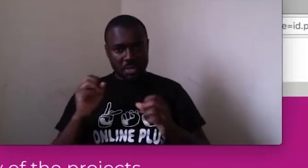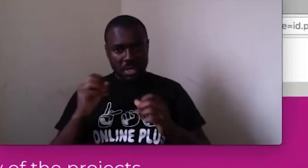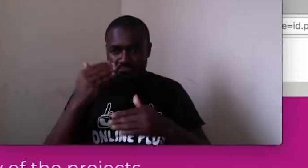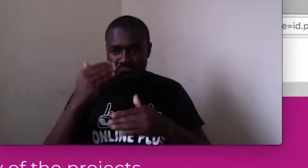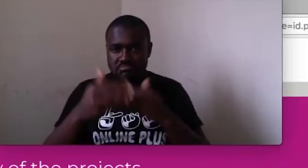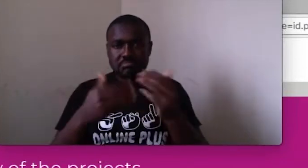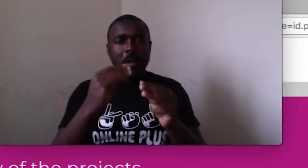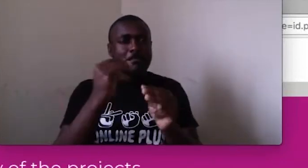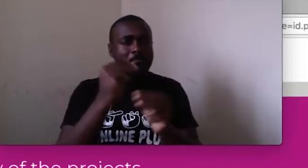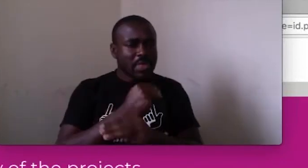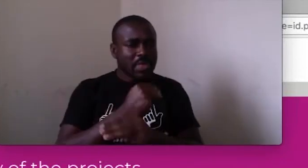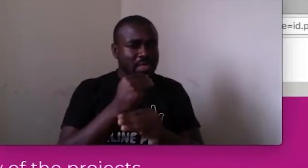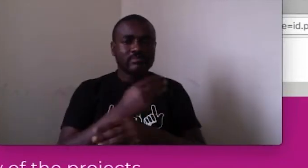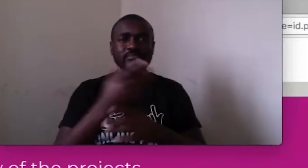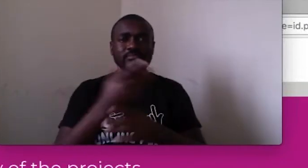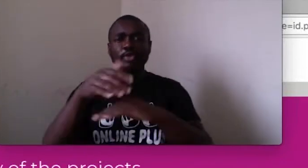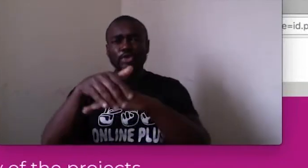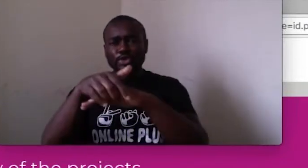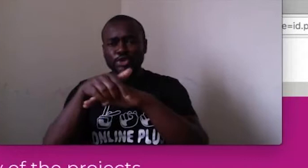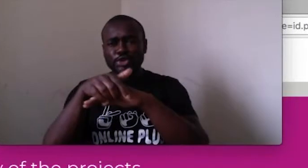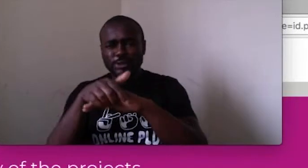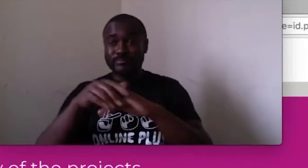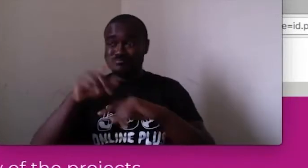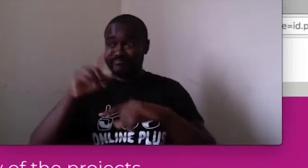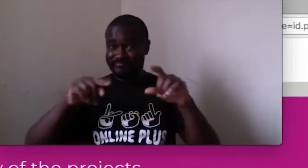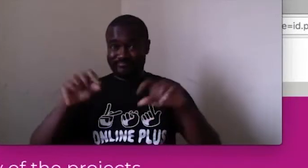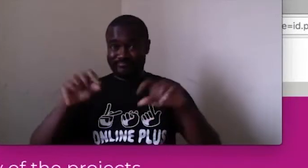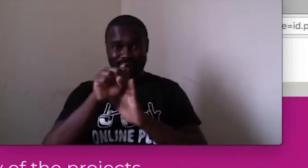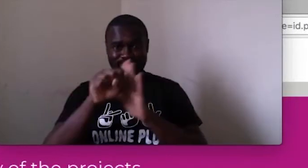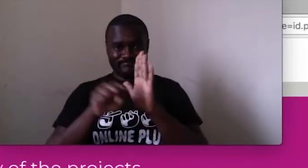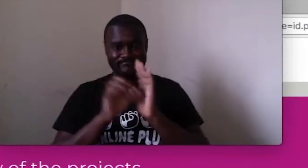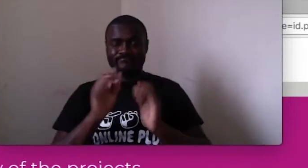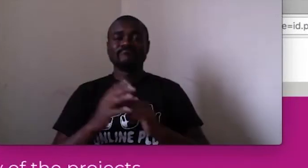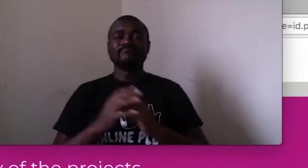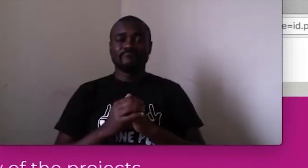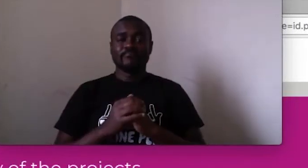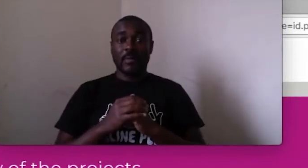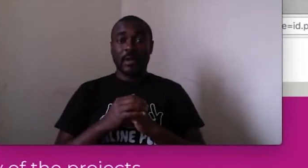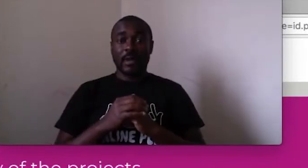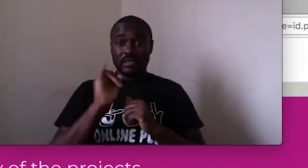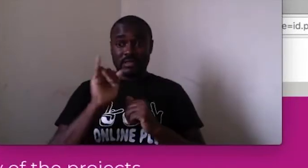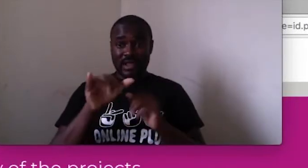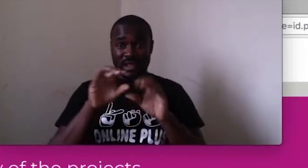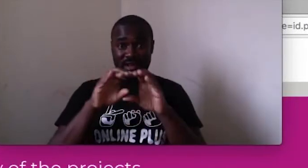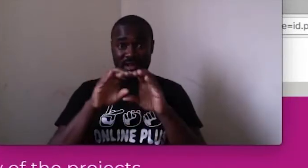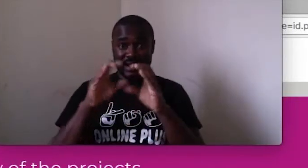But I was the only deaf student from Africa So they were teaching us about maths and English courses